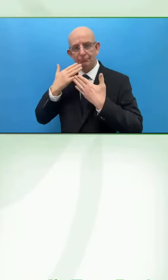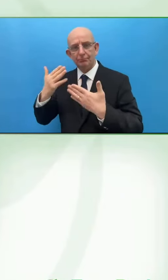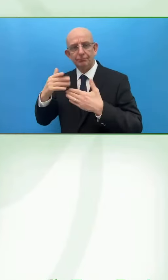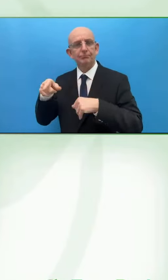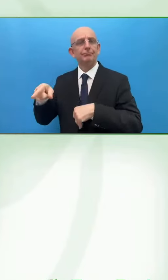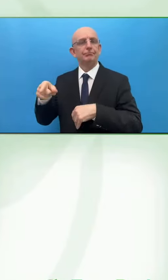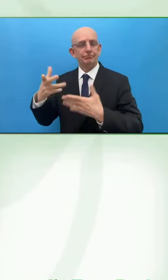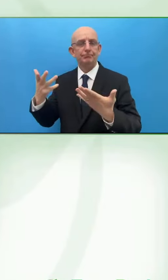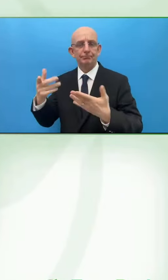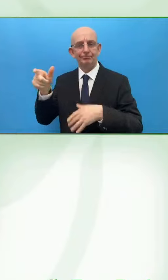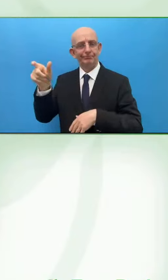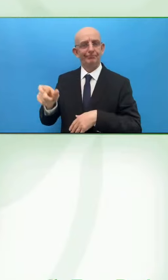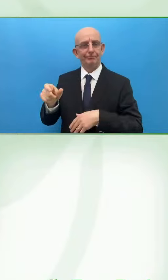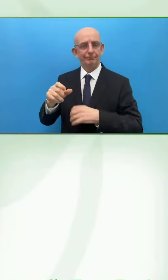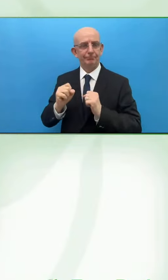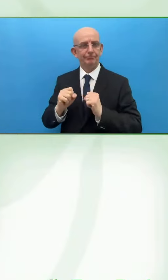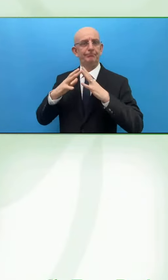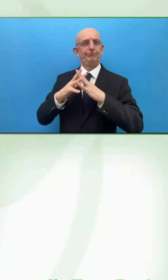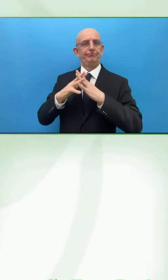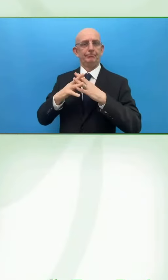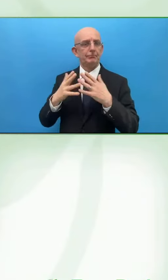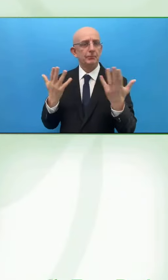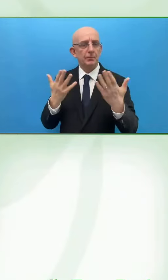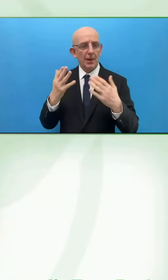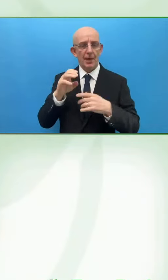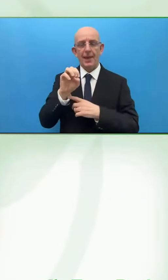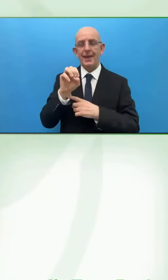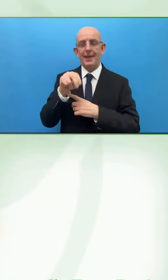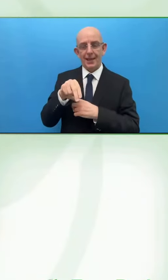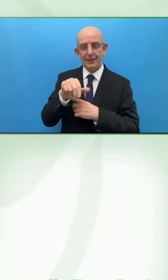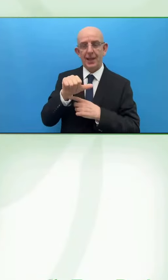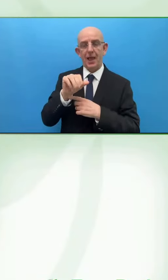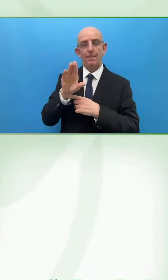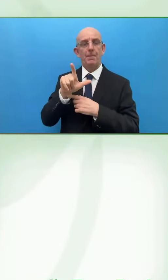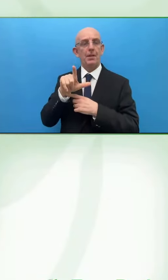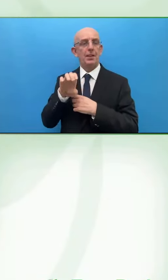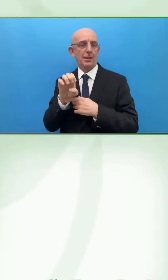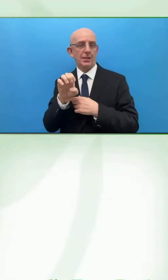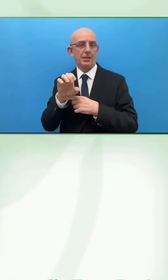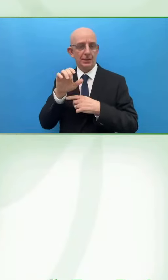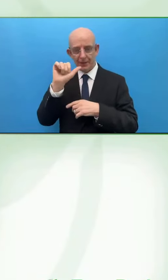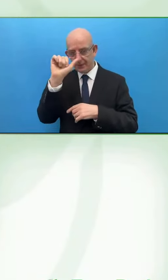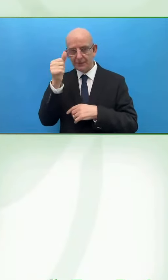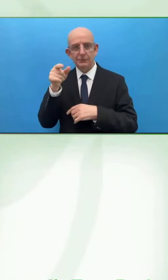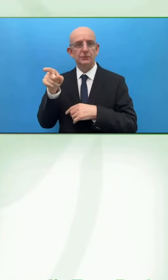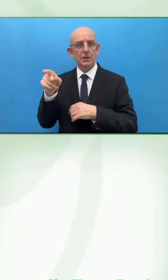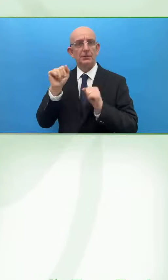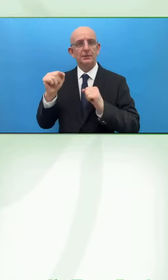She has the message from Rigzin for all of us.